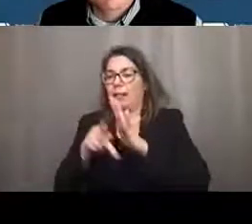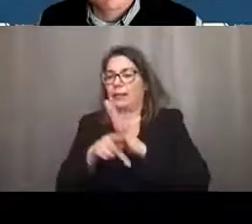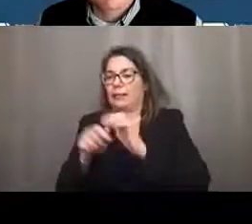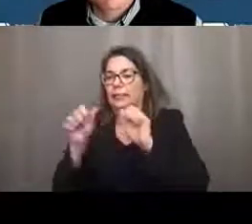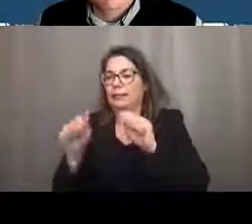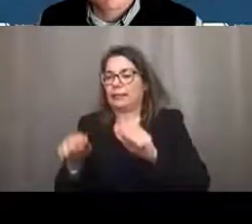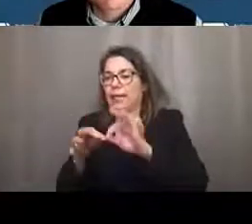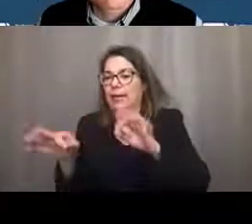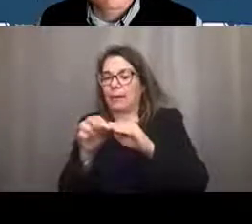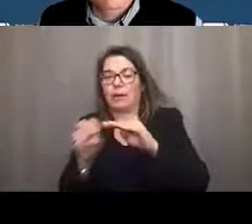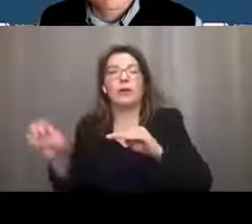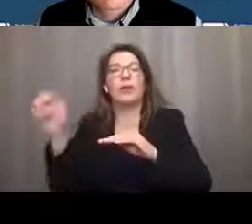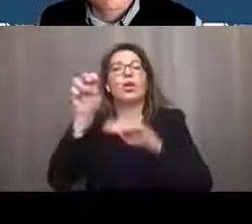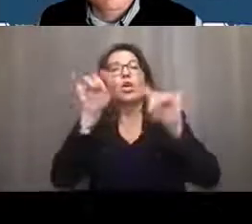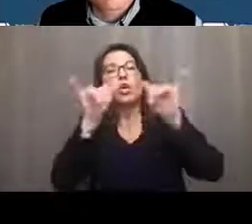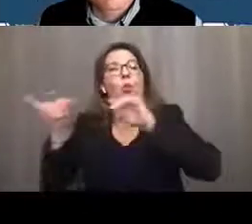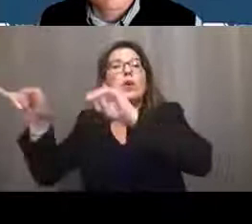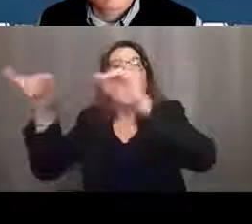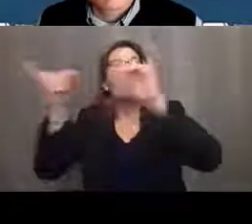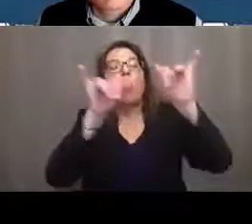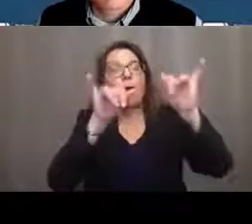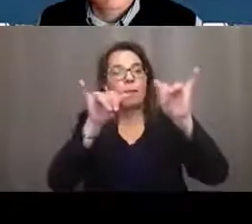is actually the Uniform Administrative Requirements